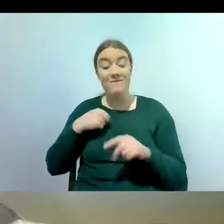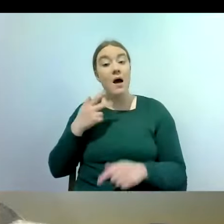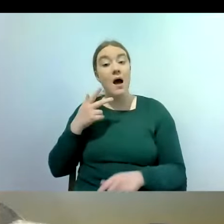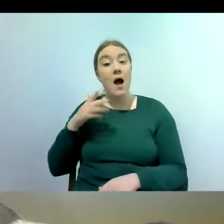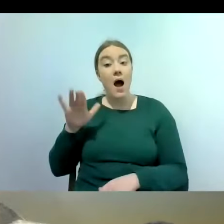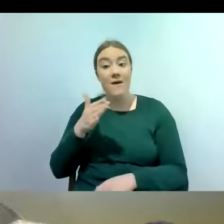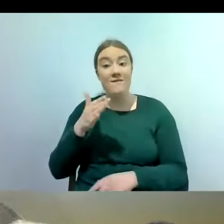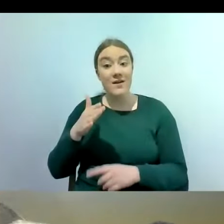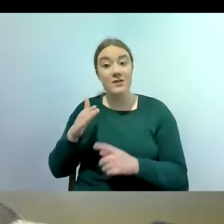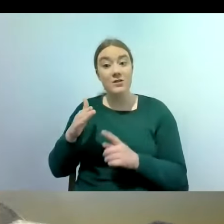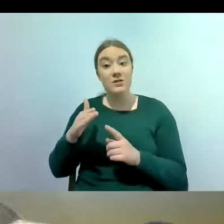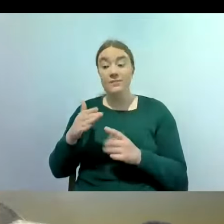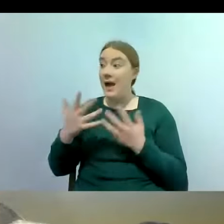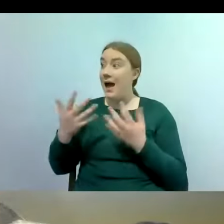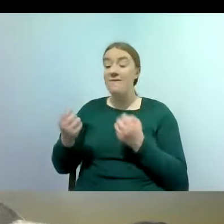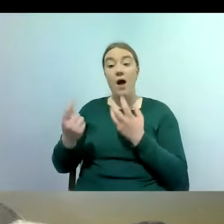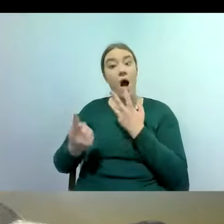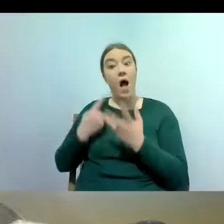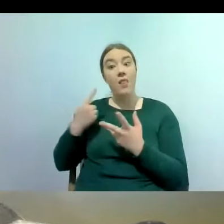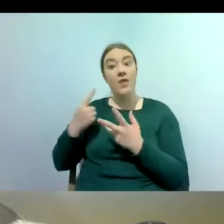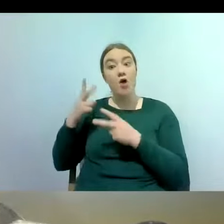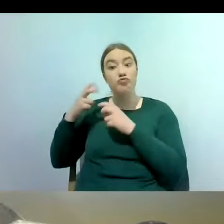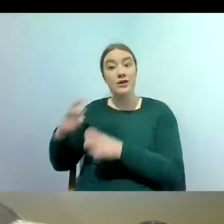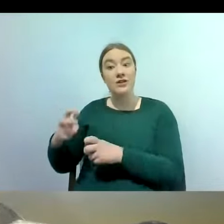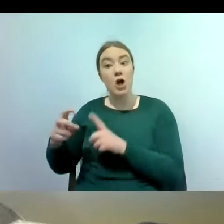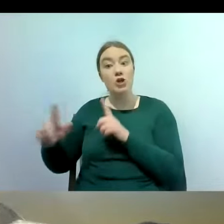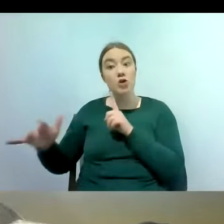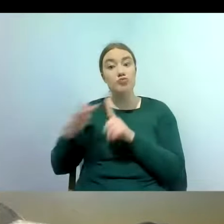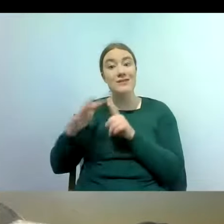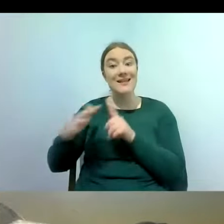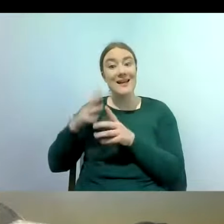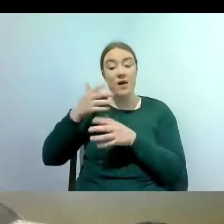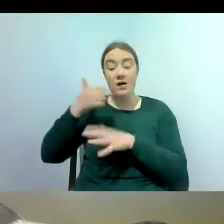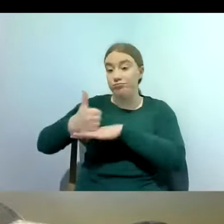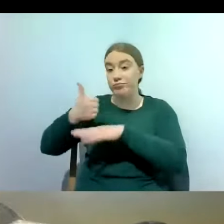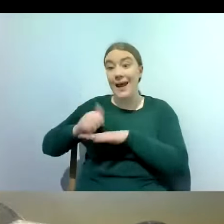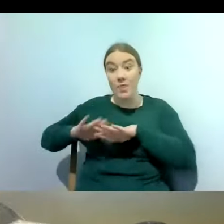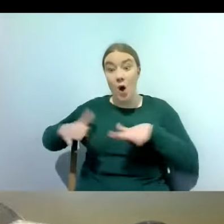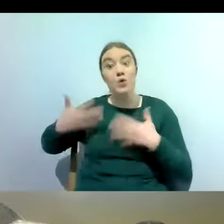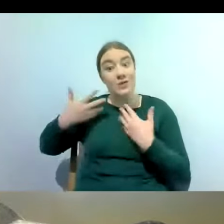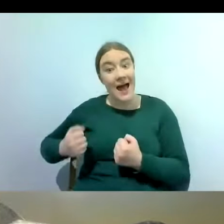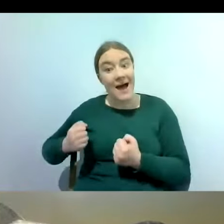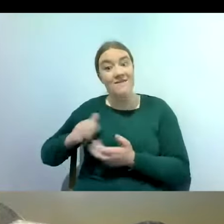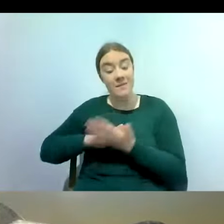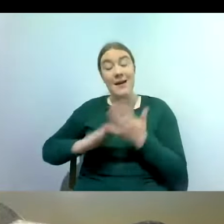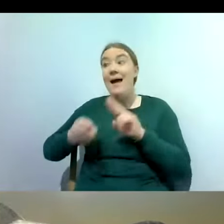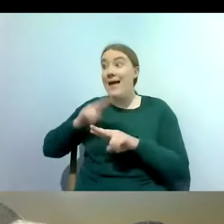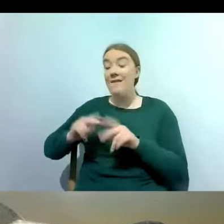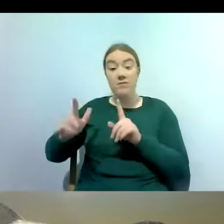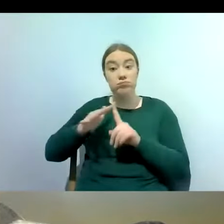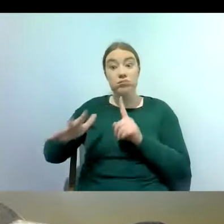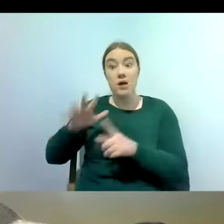up on other researches receivers they are able to to notify us and so far um the fish that have